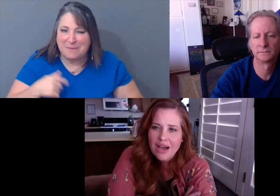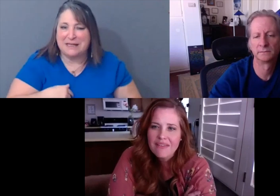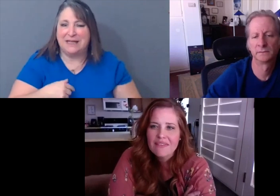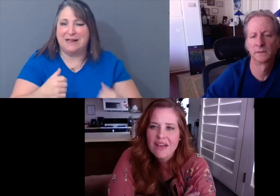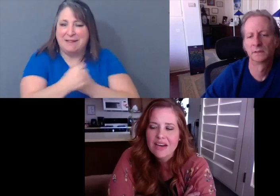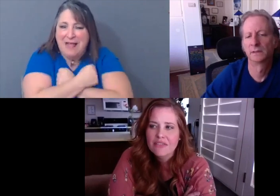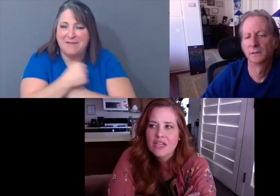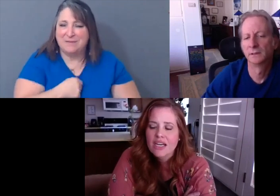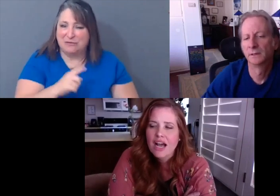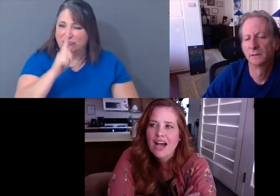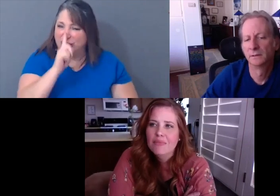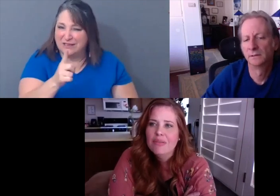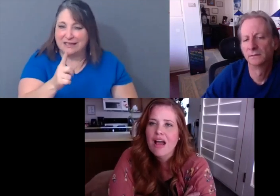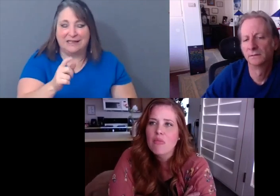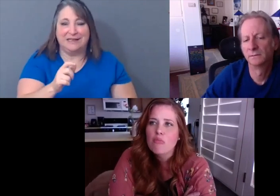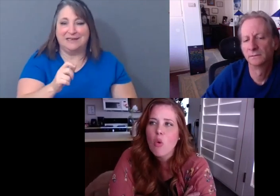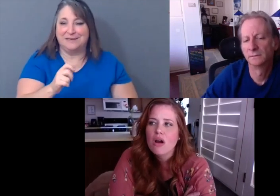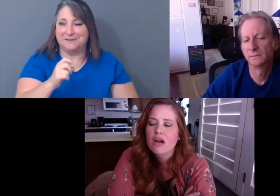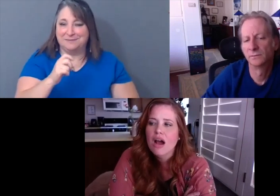I kind of become more...